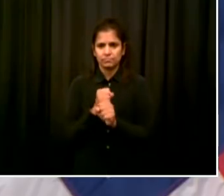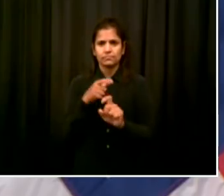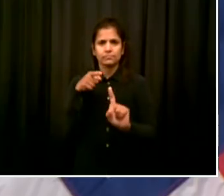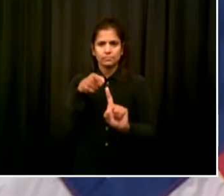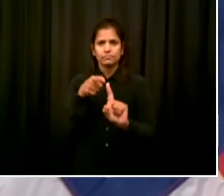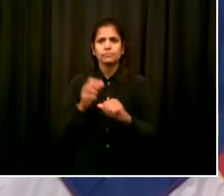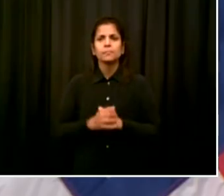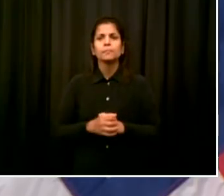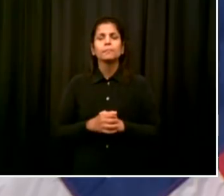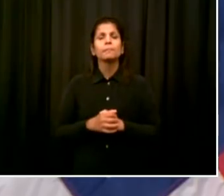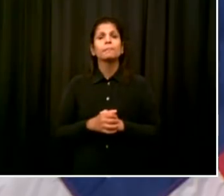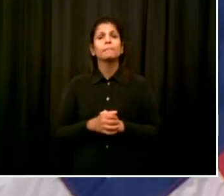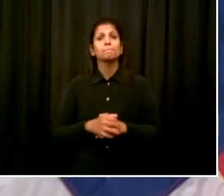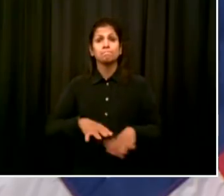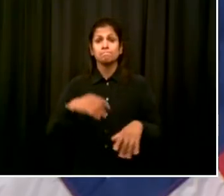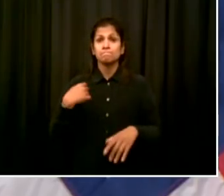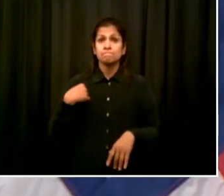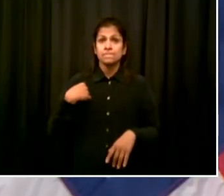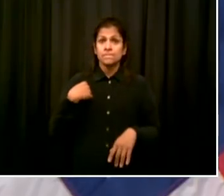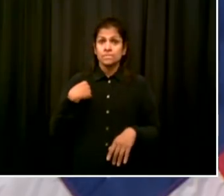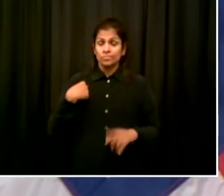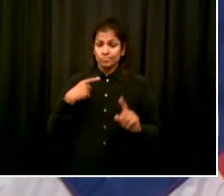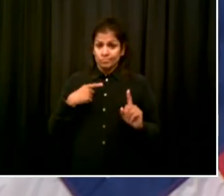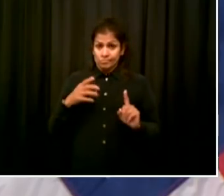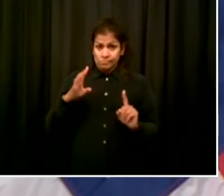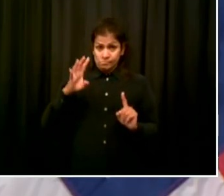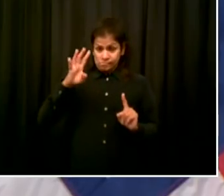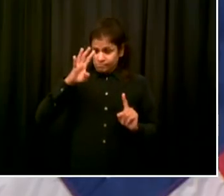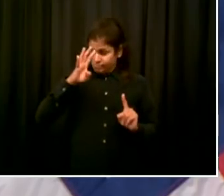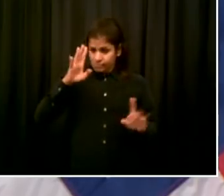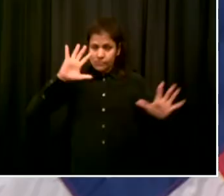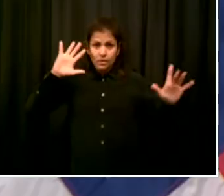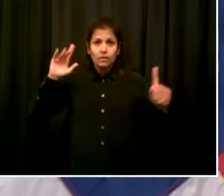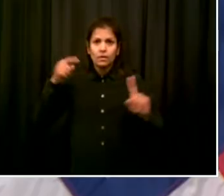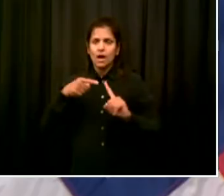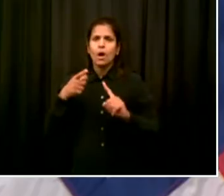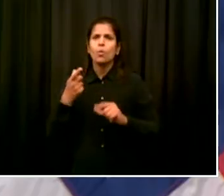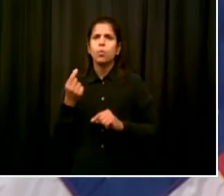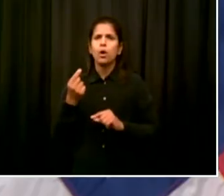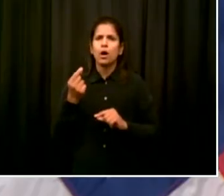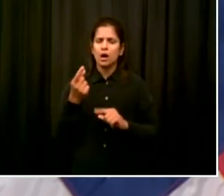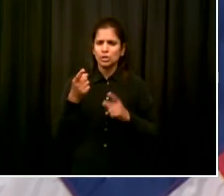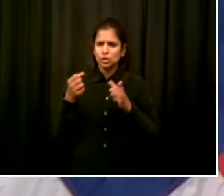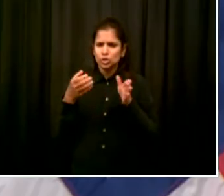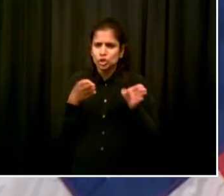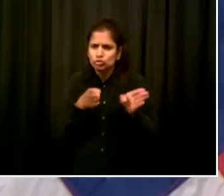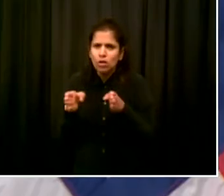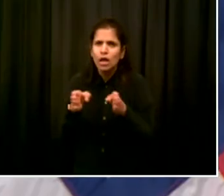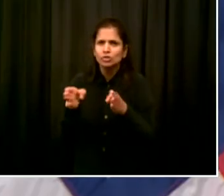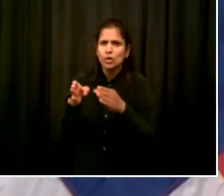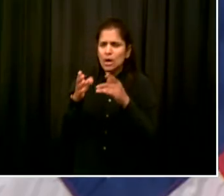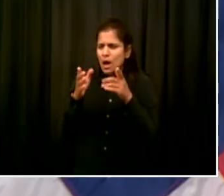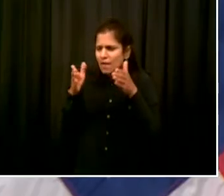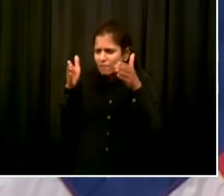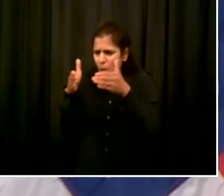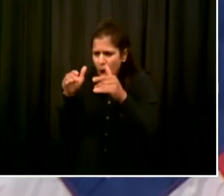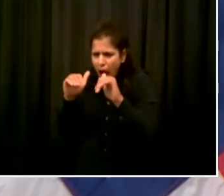ME JUST SAY THIS, WE PIONEERED PRECISION POLICING WE HAVE